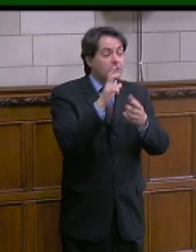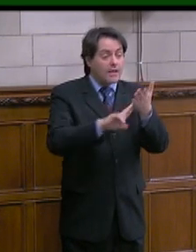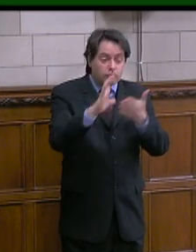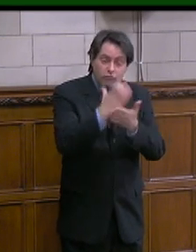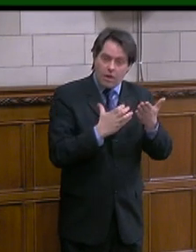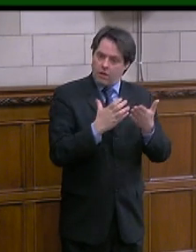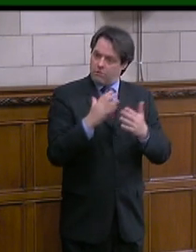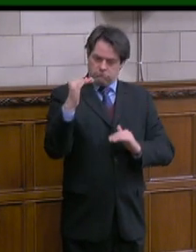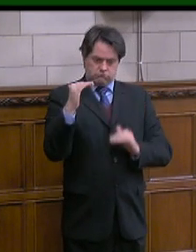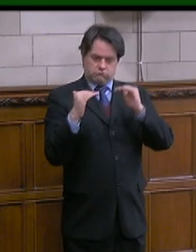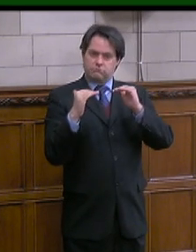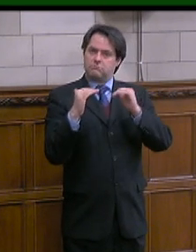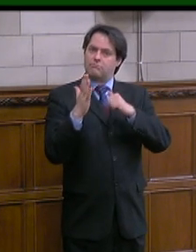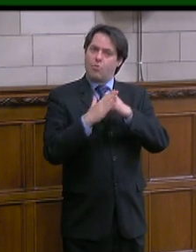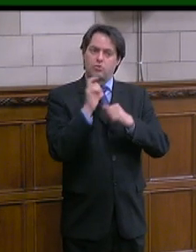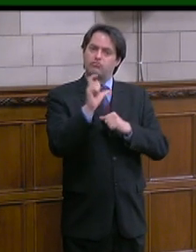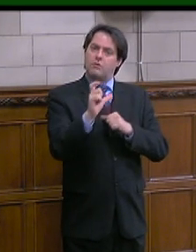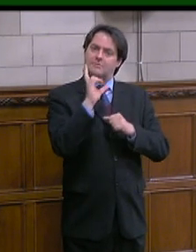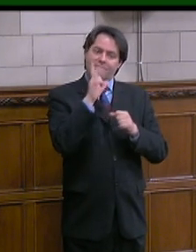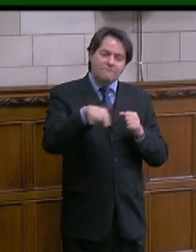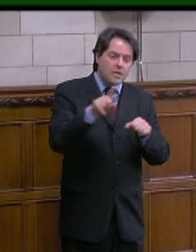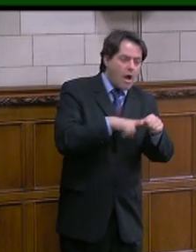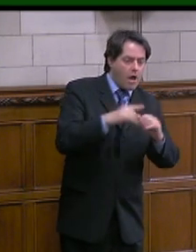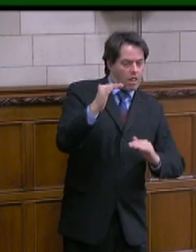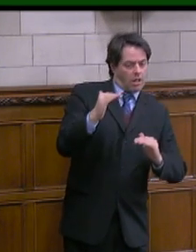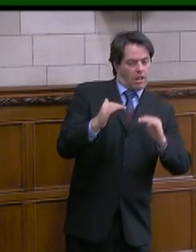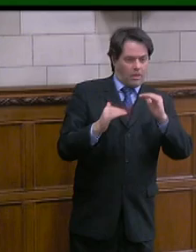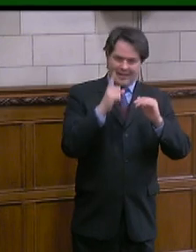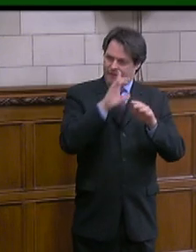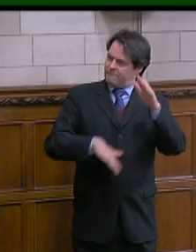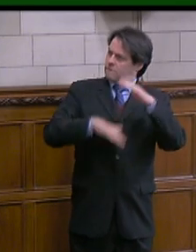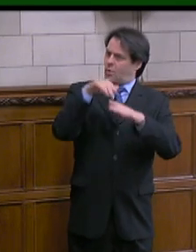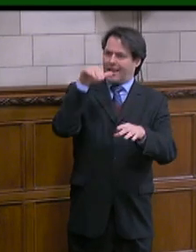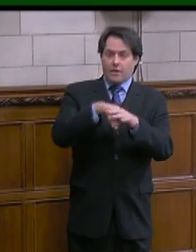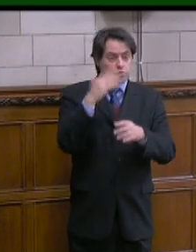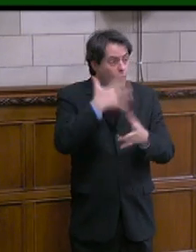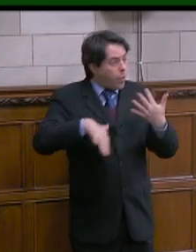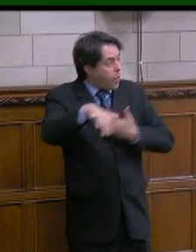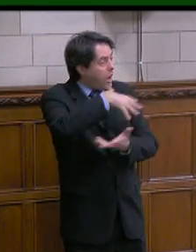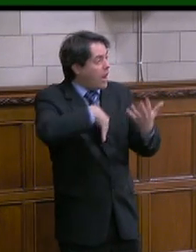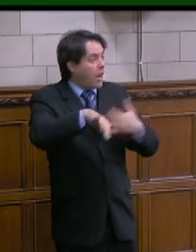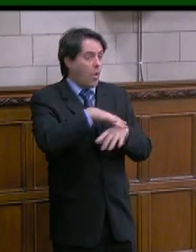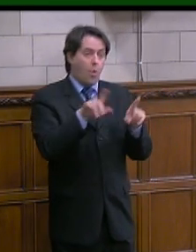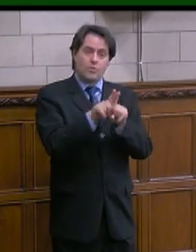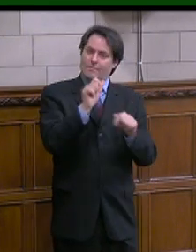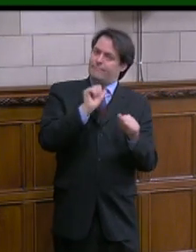chances of deaf young people being able to play a full part in school and attain the